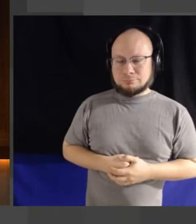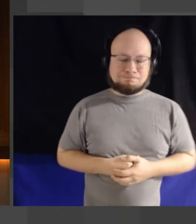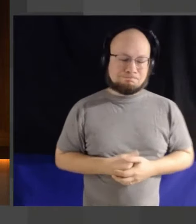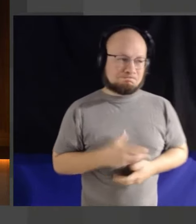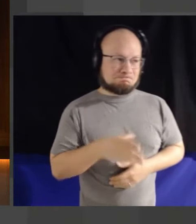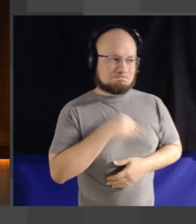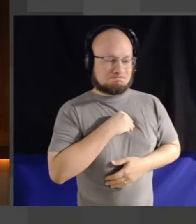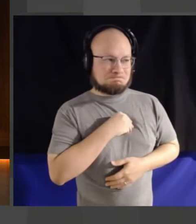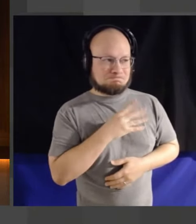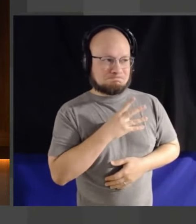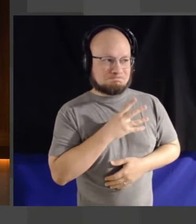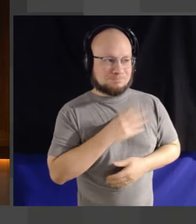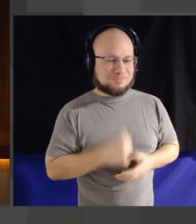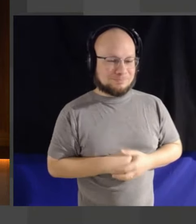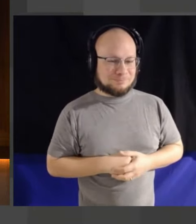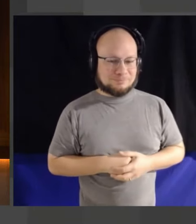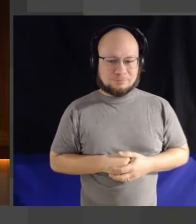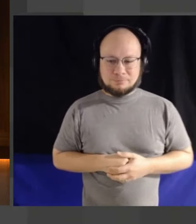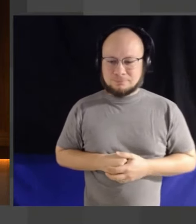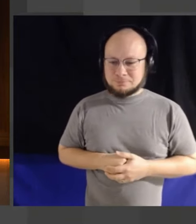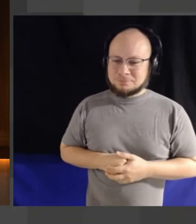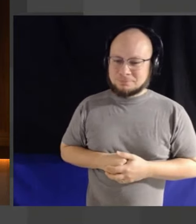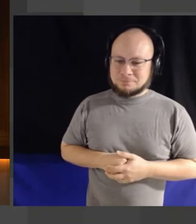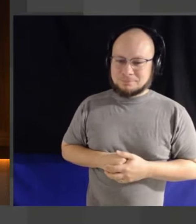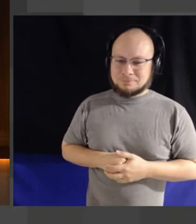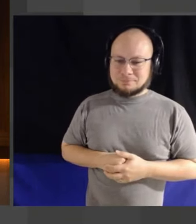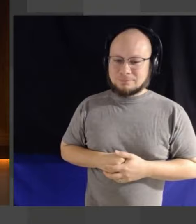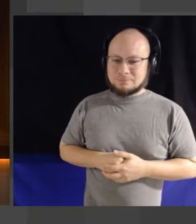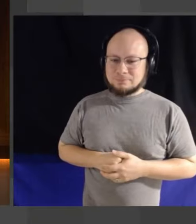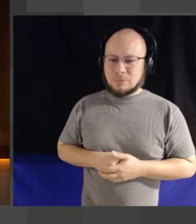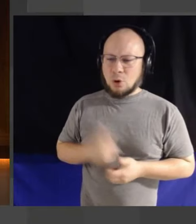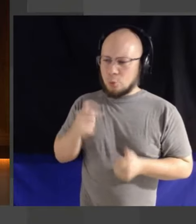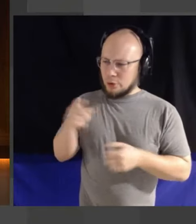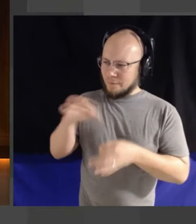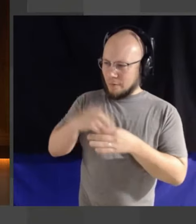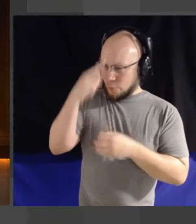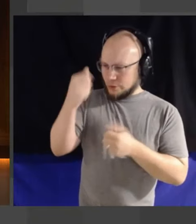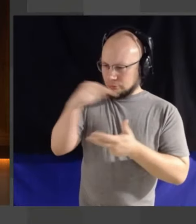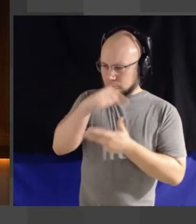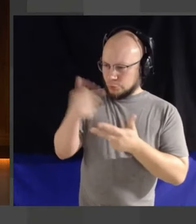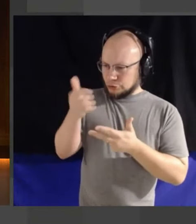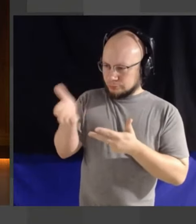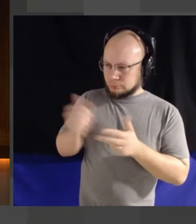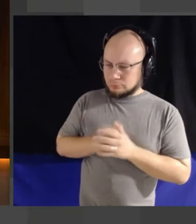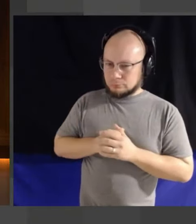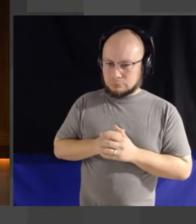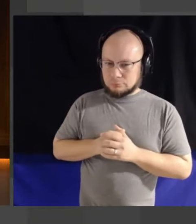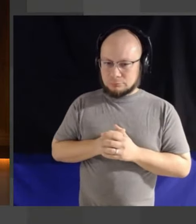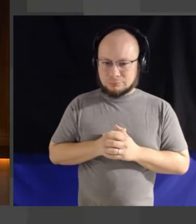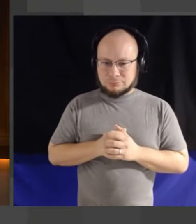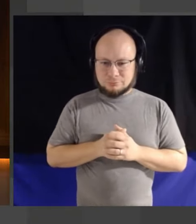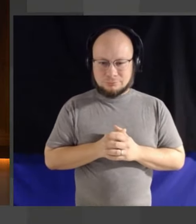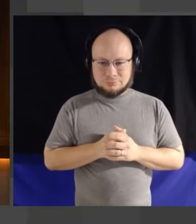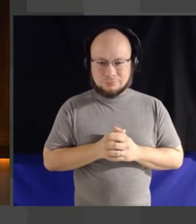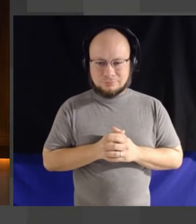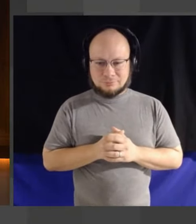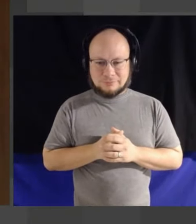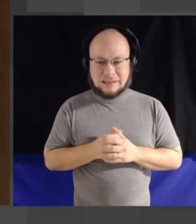I THINK PEOPLE WILL BLAME YOU FOR THAT. THAT'S OKAY. WHILE I HAVE YOU HERE ON THE STAGE WHICH MOB ARE YOU VOTING